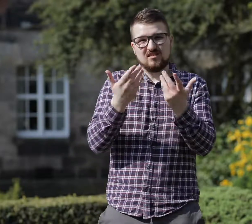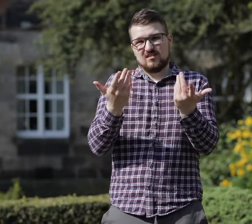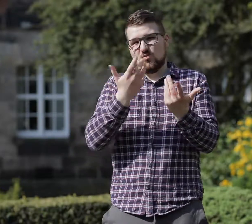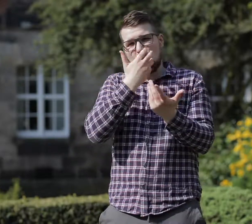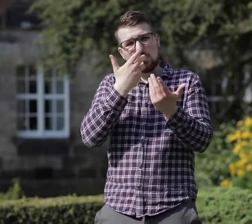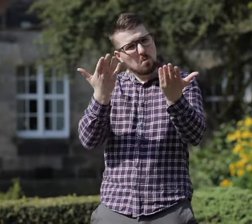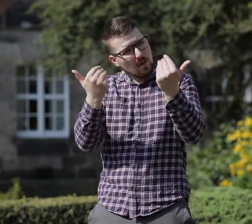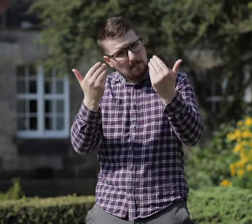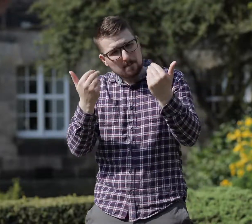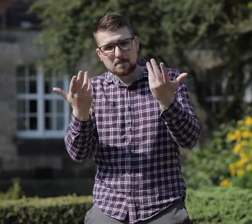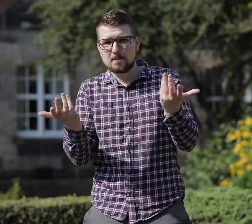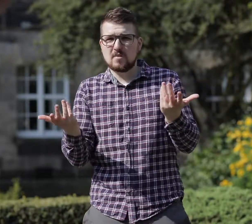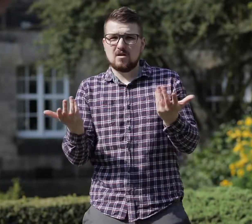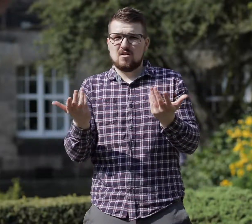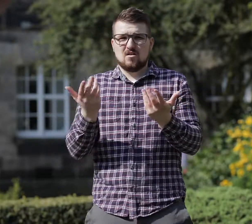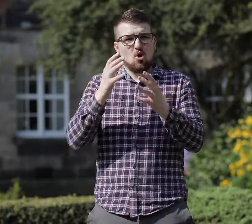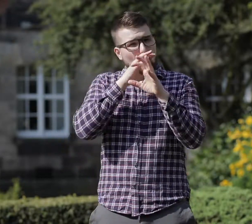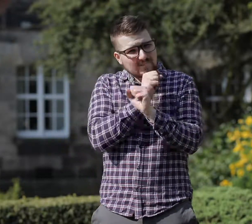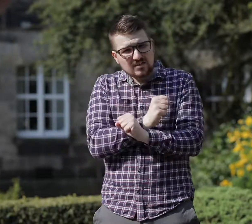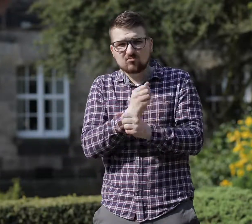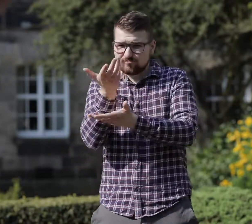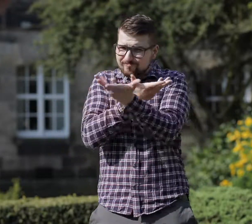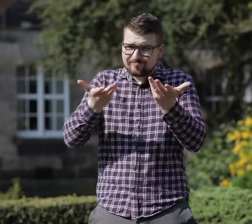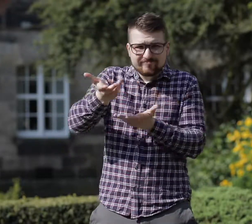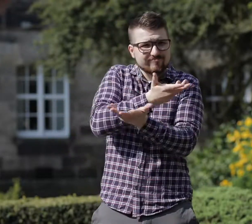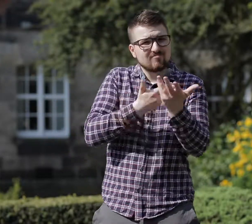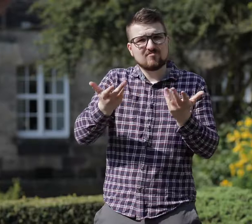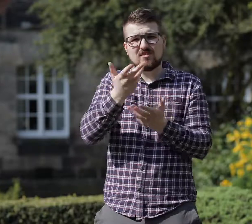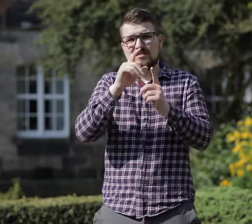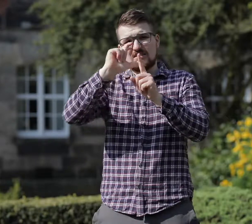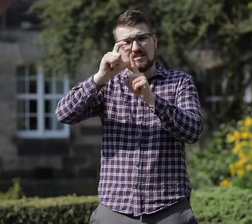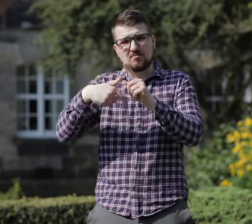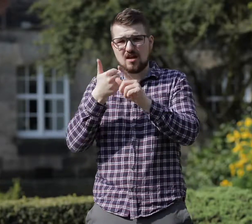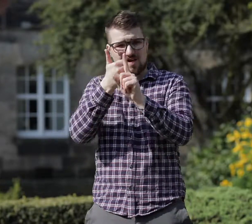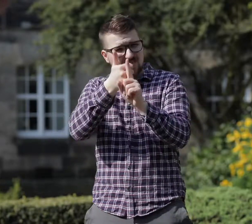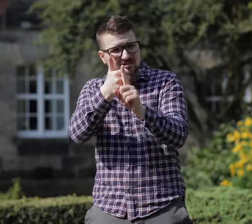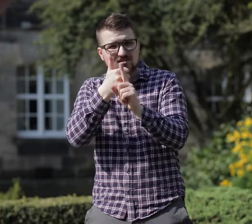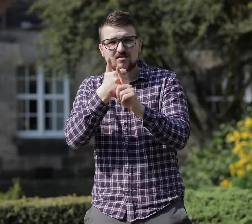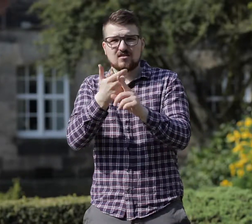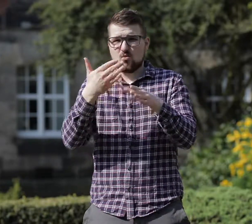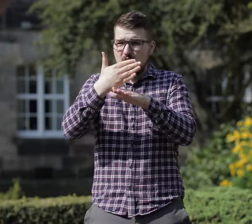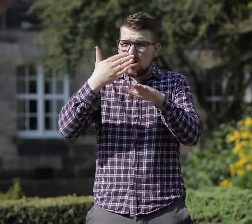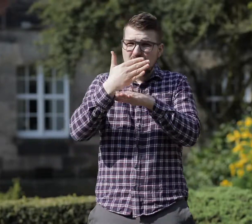Well, you get a friendly and a warm welcome, everything treated confidentially, and you get